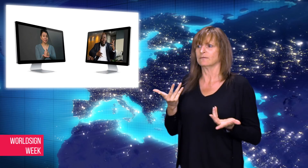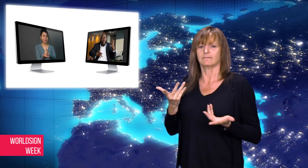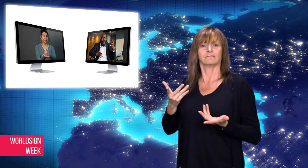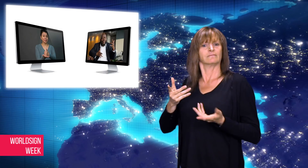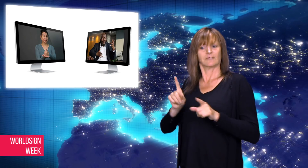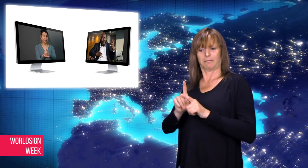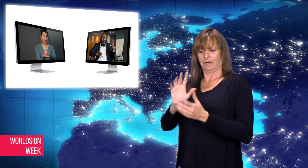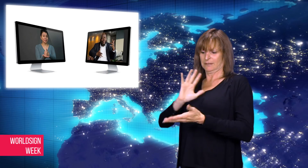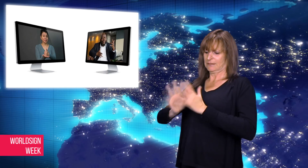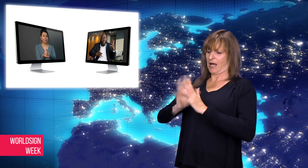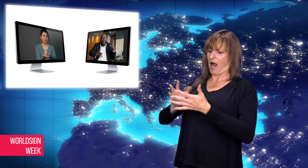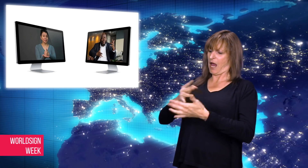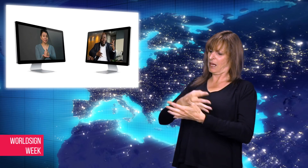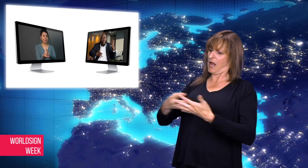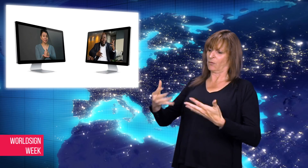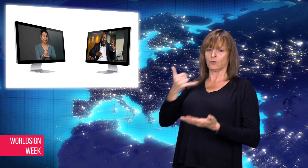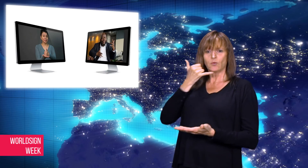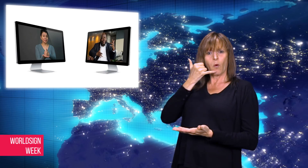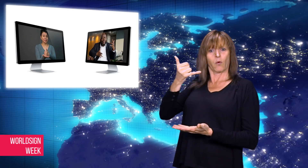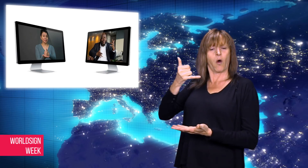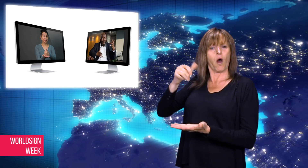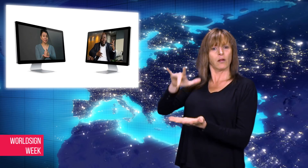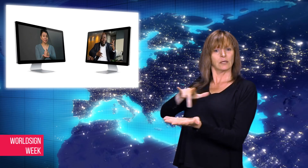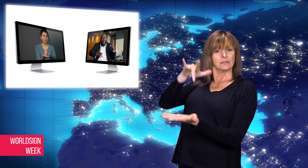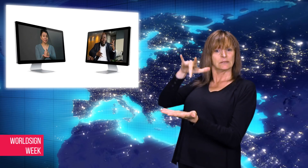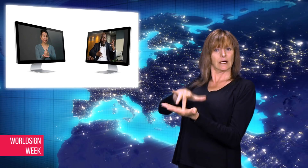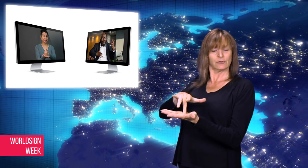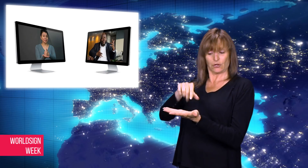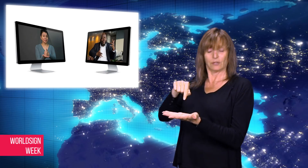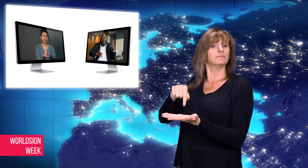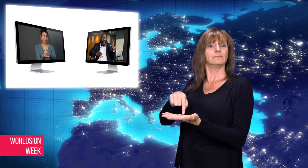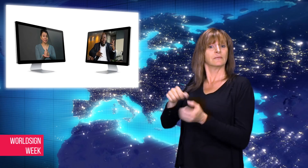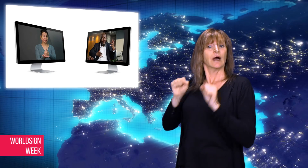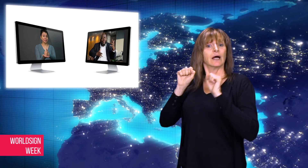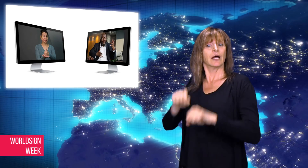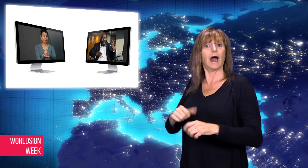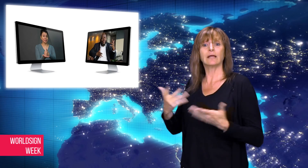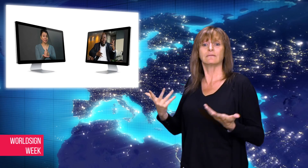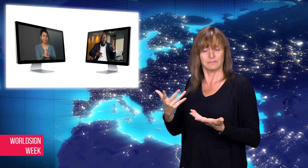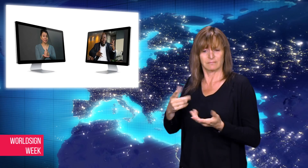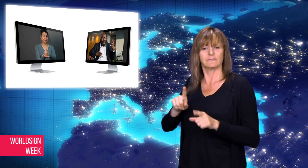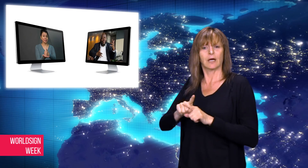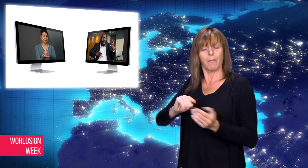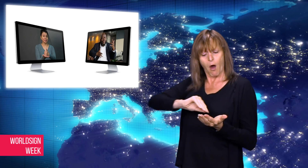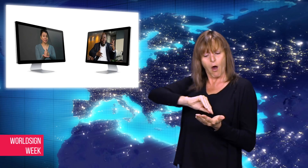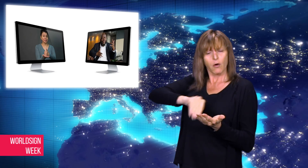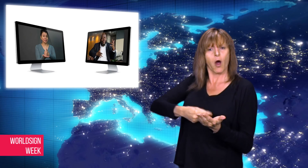contracted by call centers. More